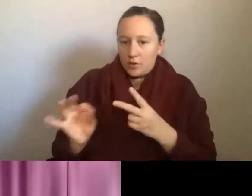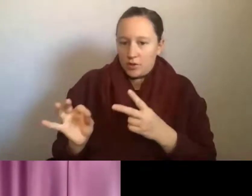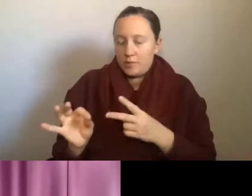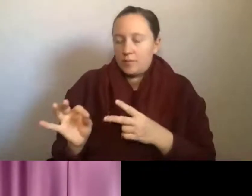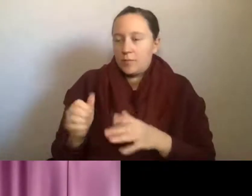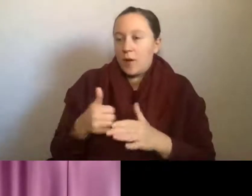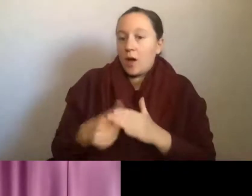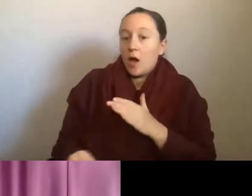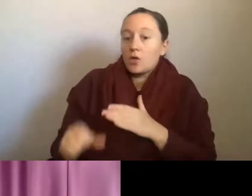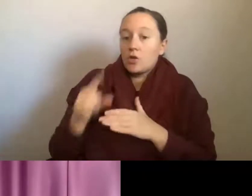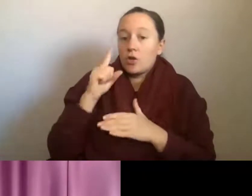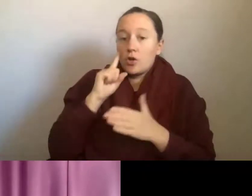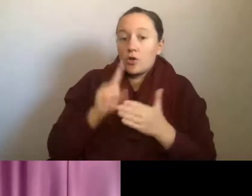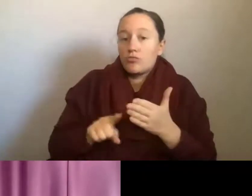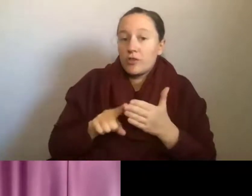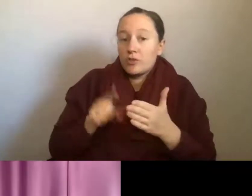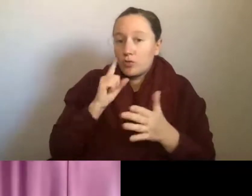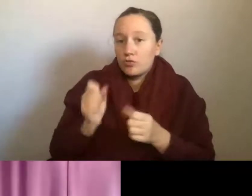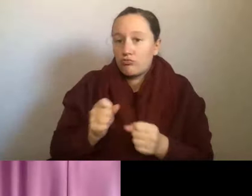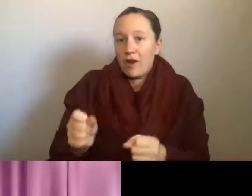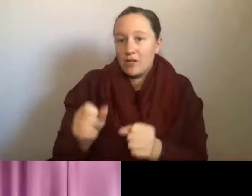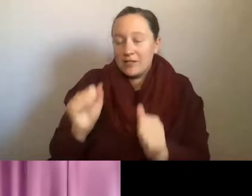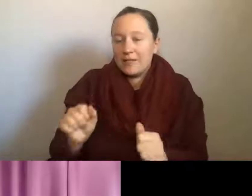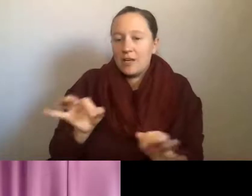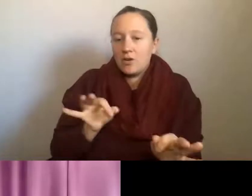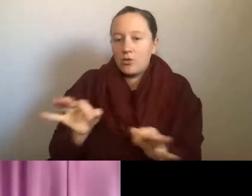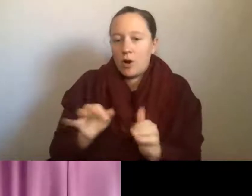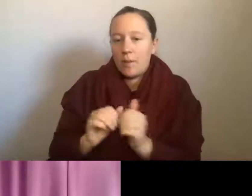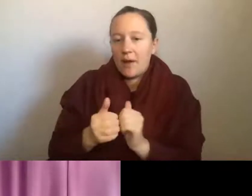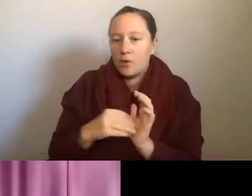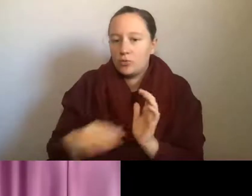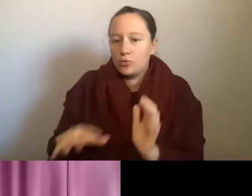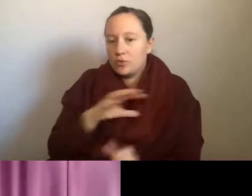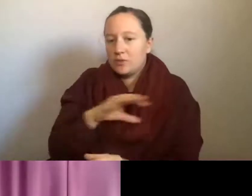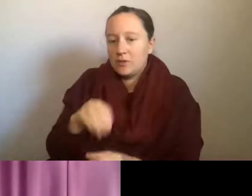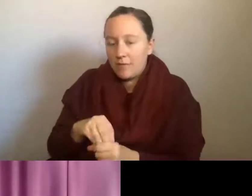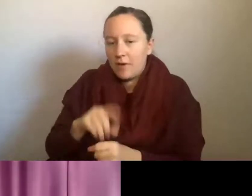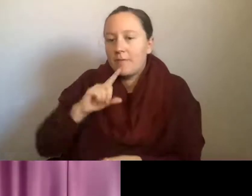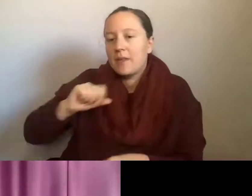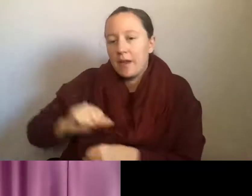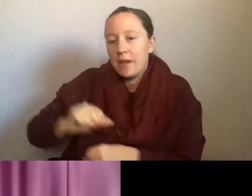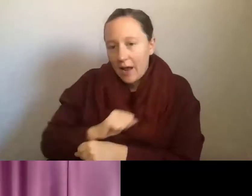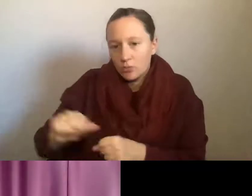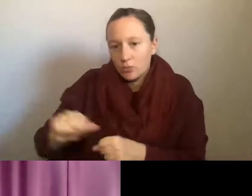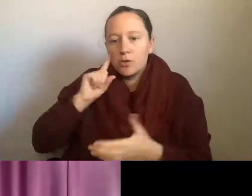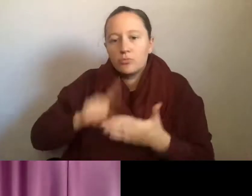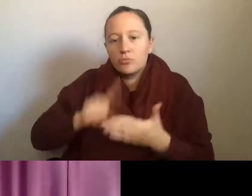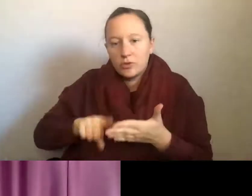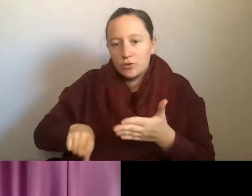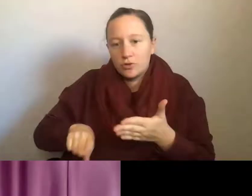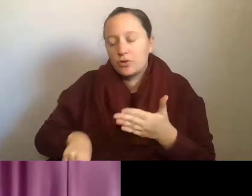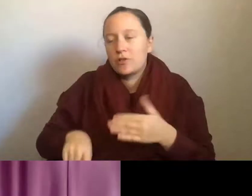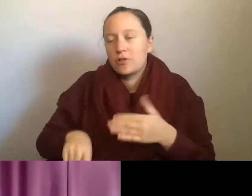you can describe how the students are going to be involved in the actual research. That's where you would talk about that students